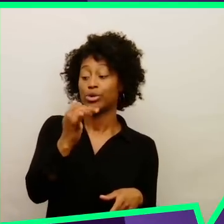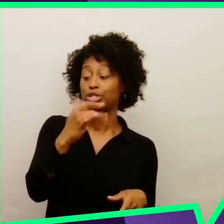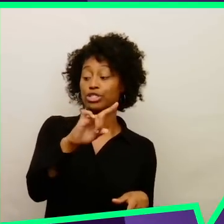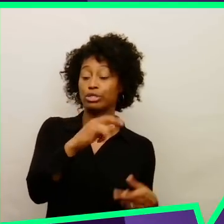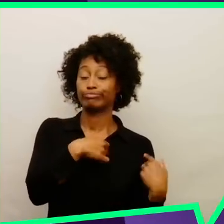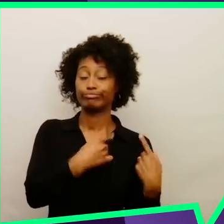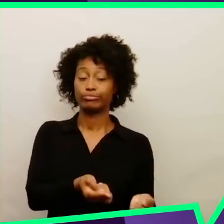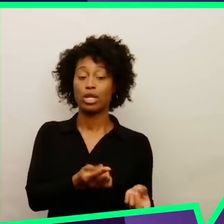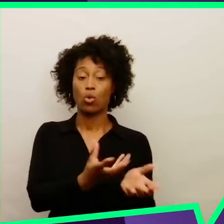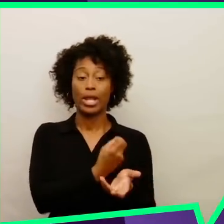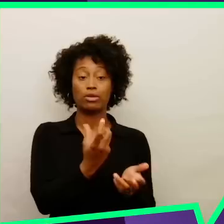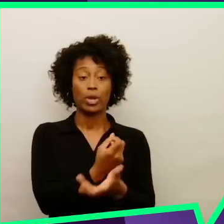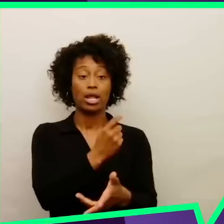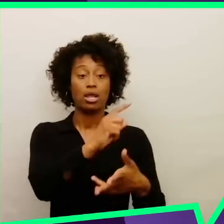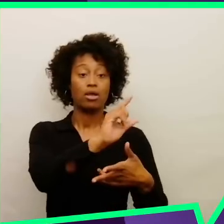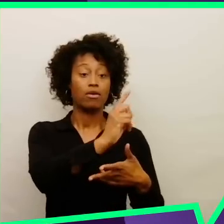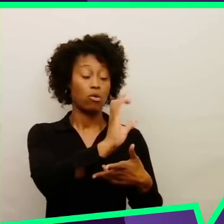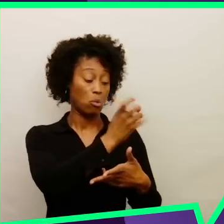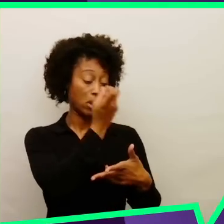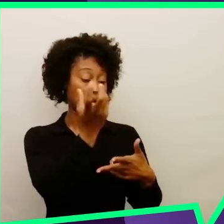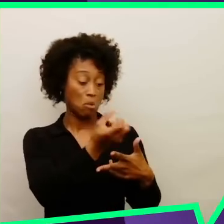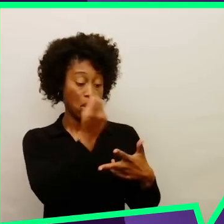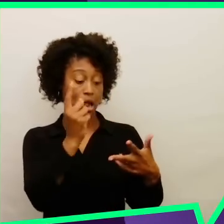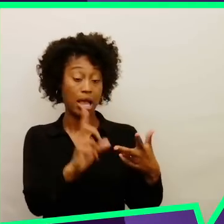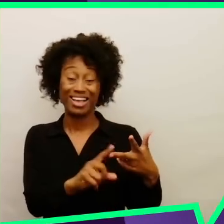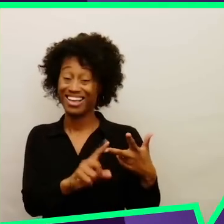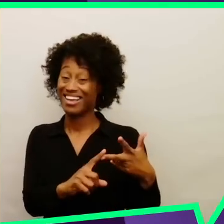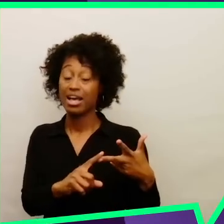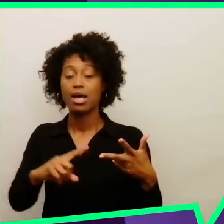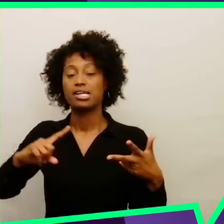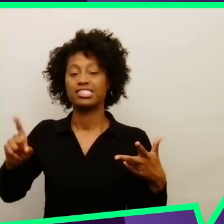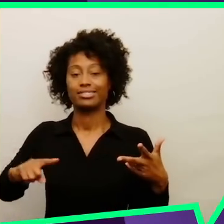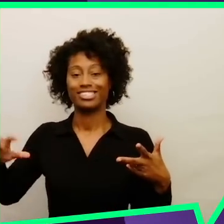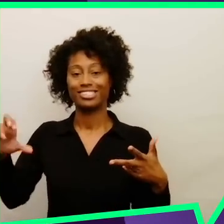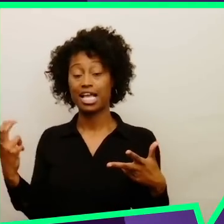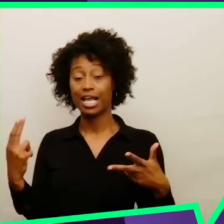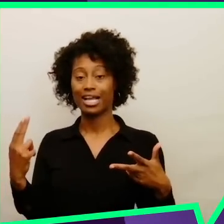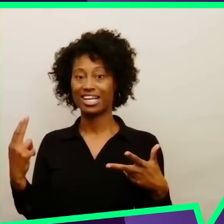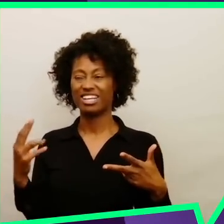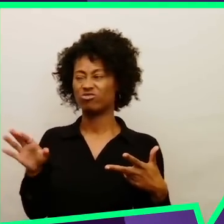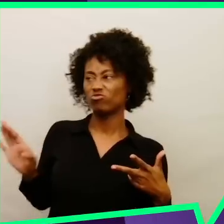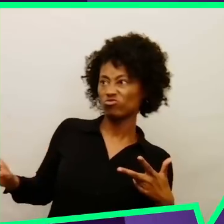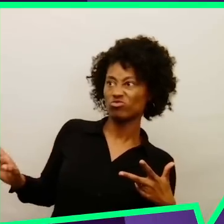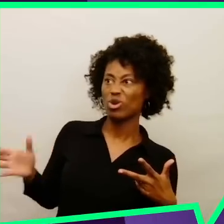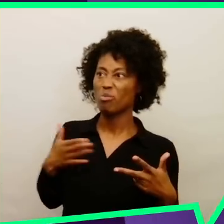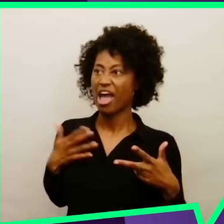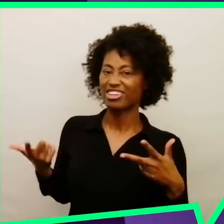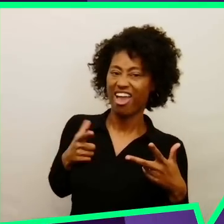He may have found his race legs. But Zach said, no, no, let's find out